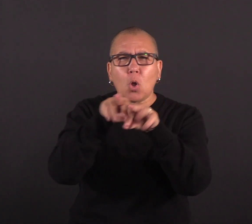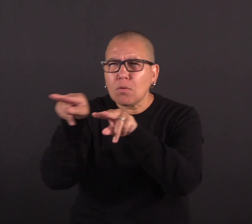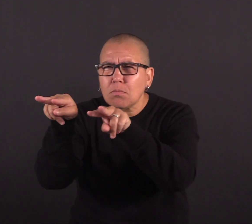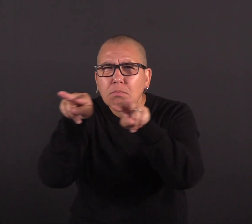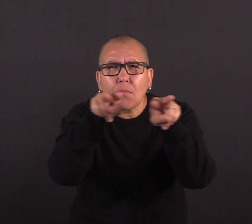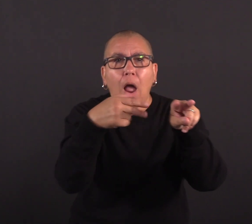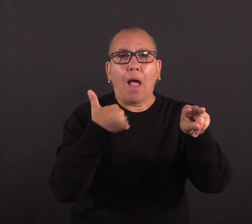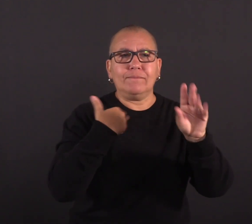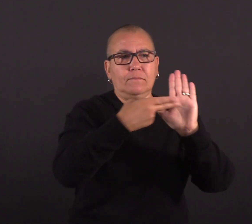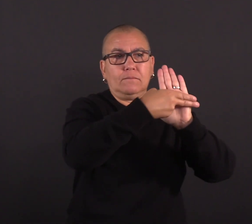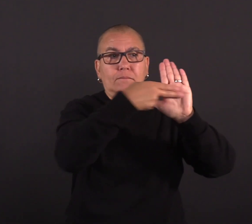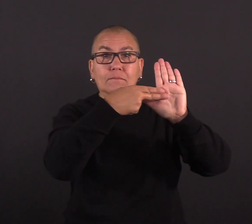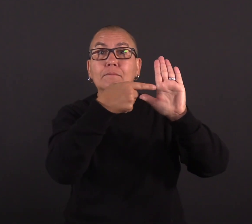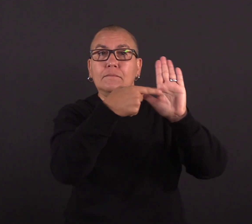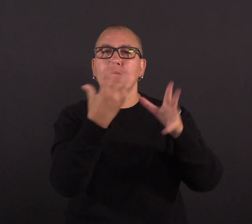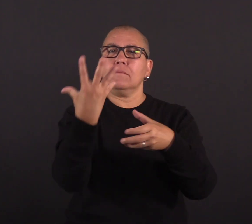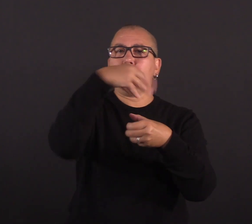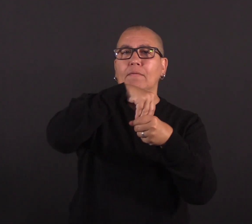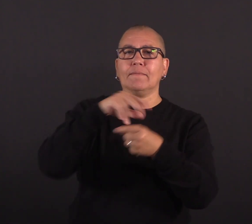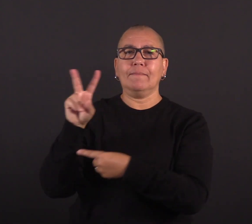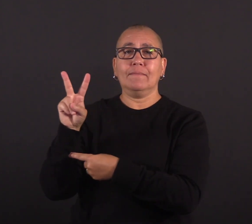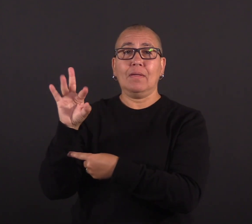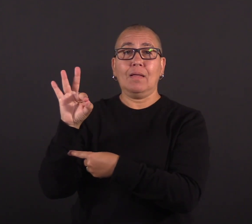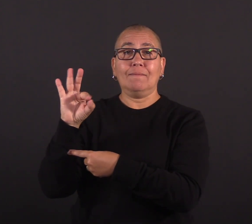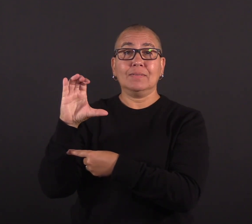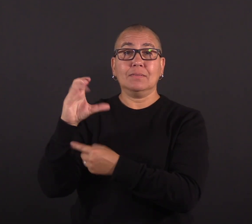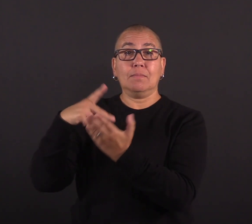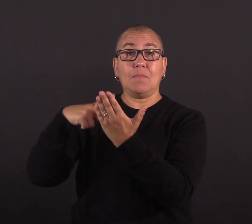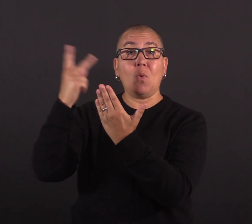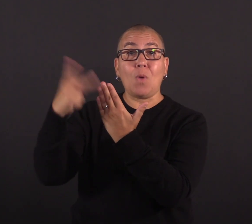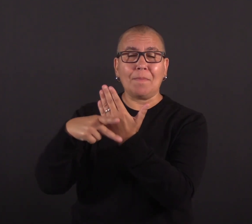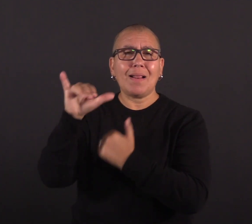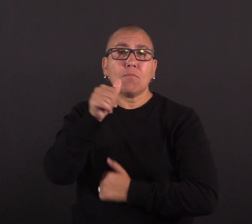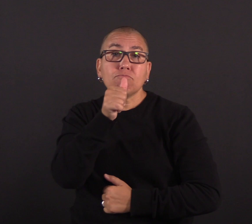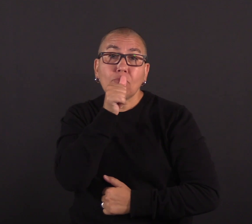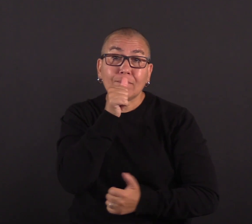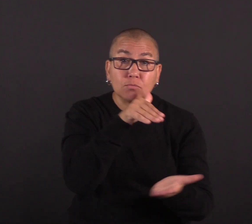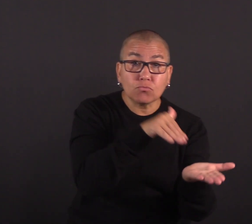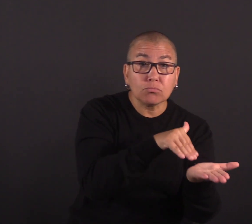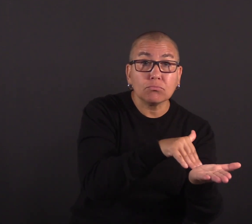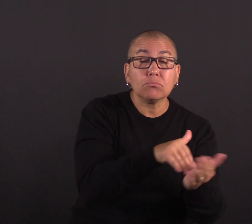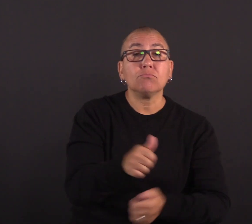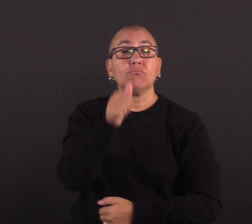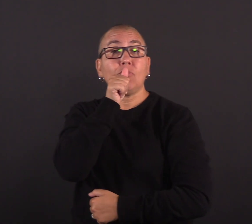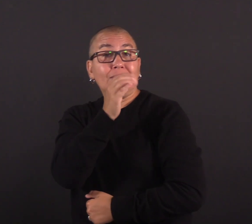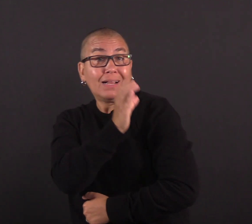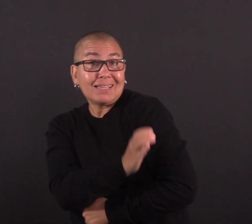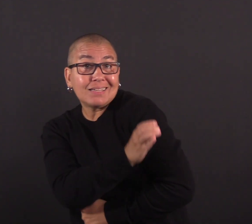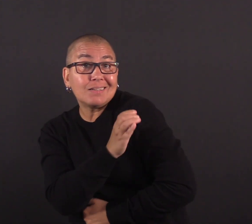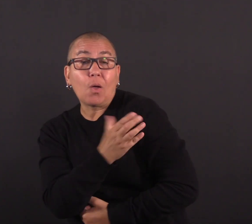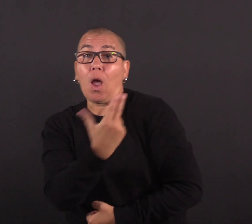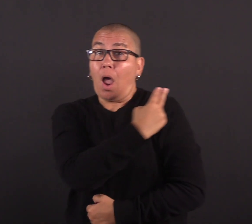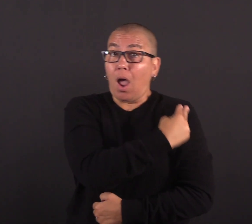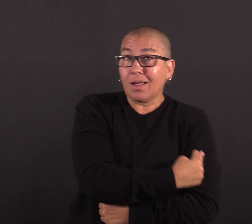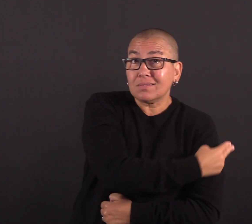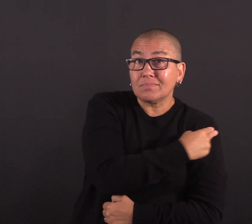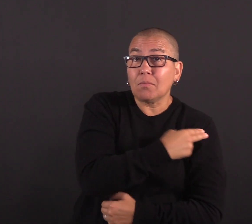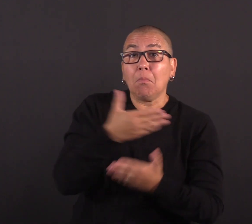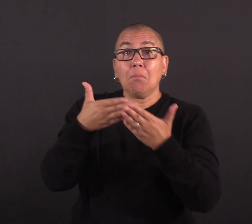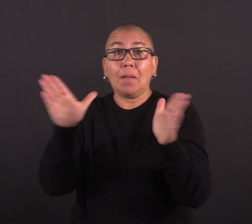nurse midwives at least half of the time that the clinic is open.